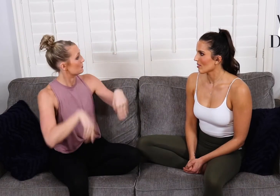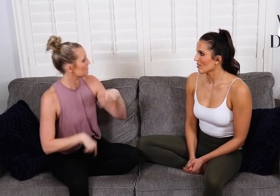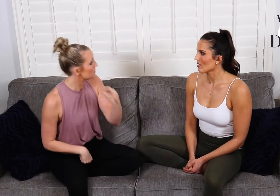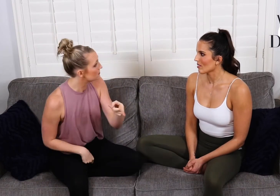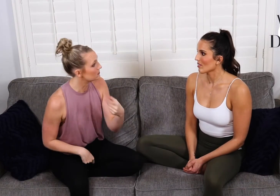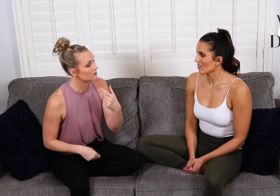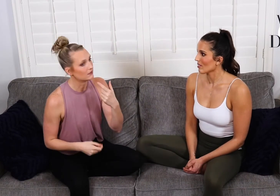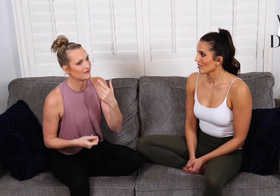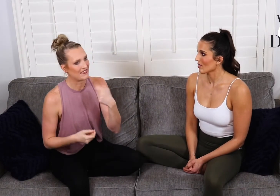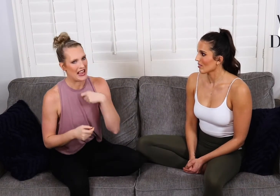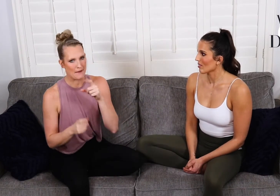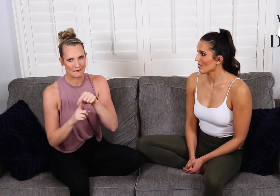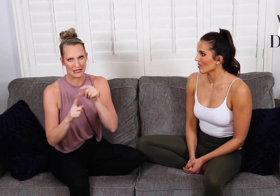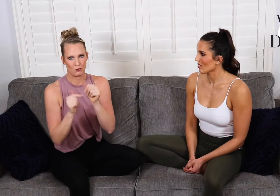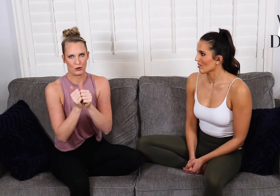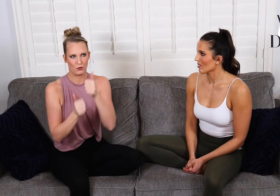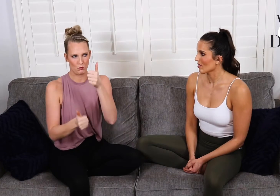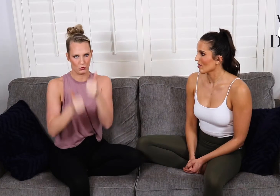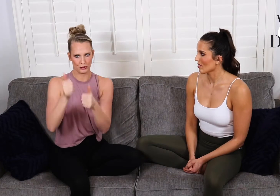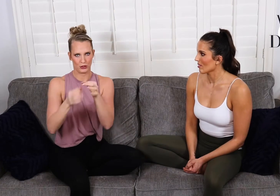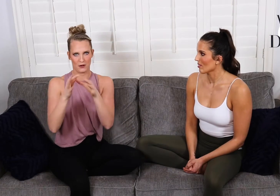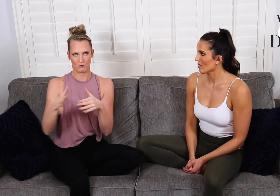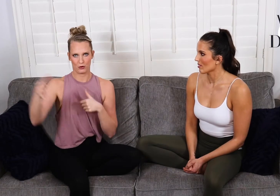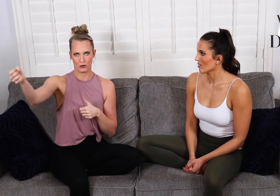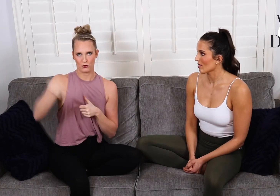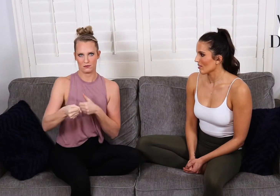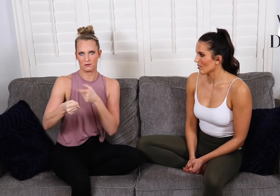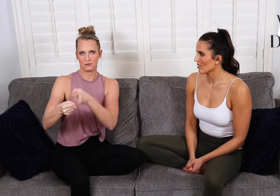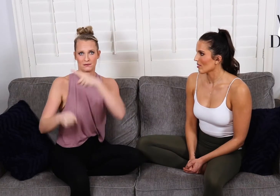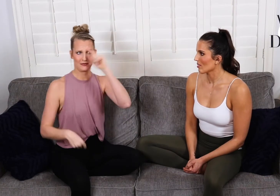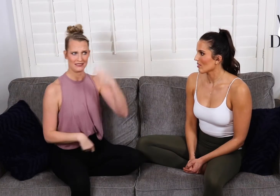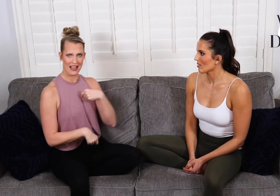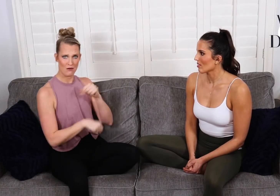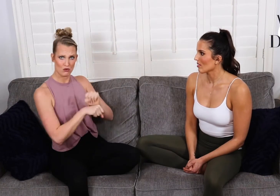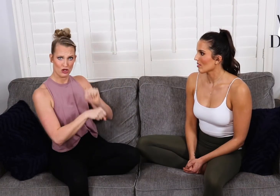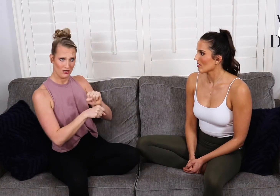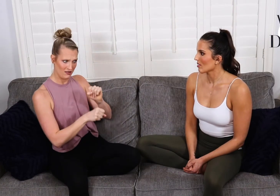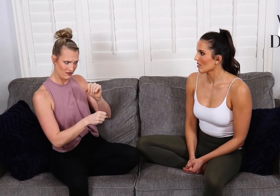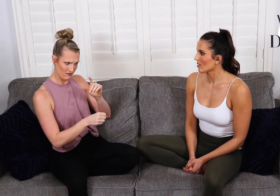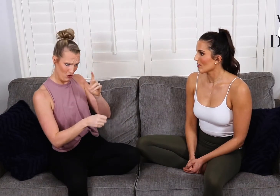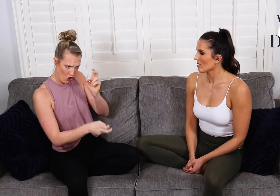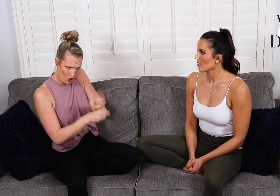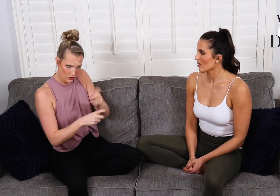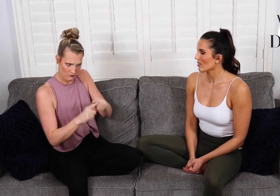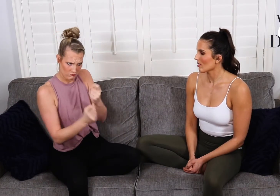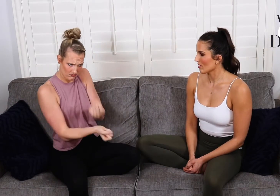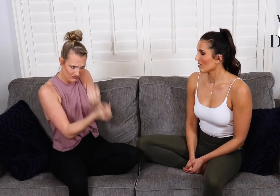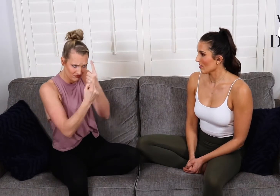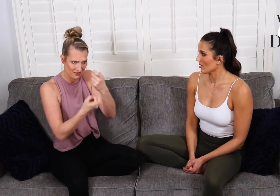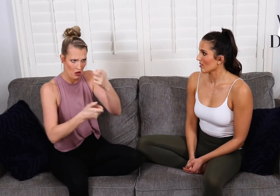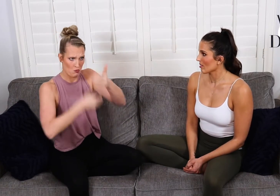work in a courthouse and I’m particular on which interpreter I use because I work hard to understand